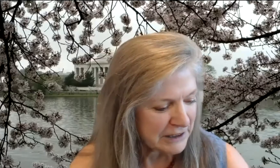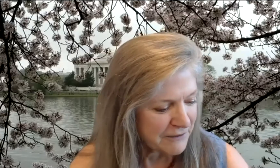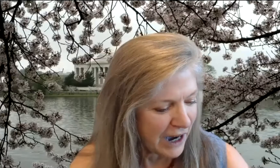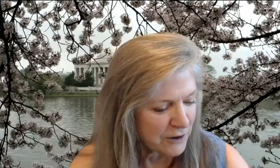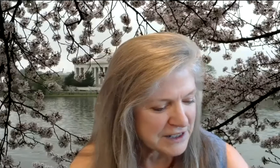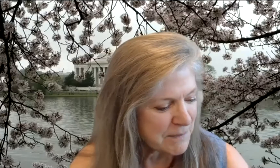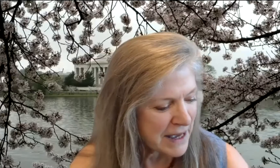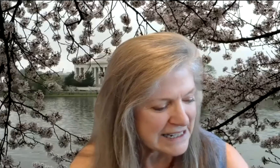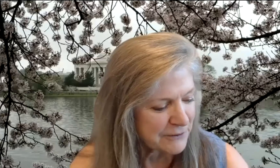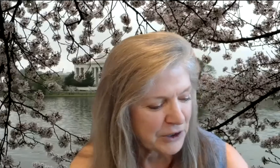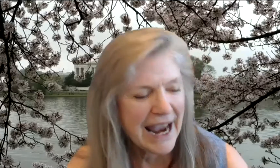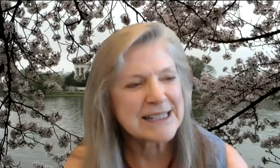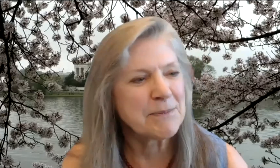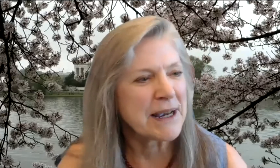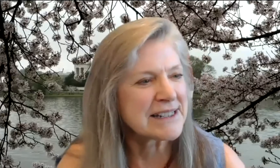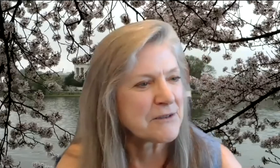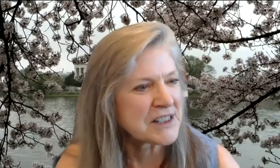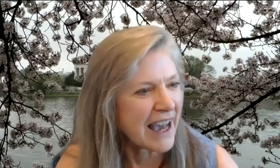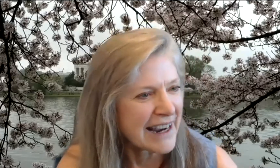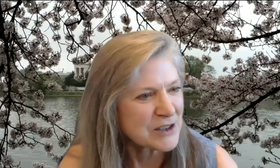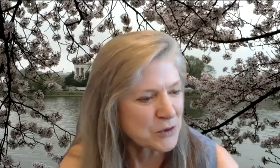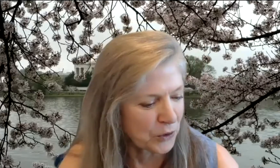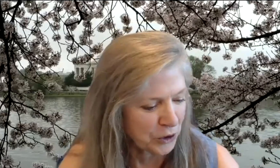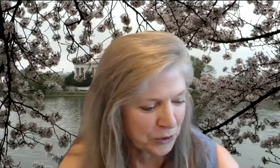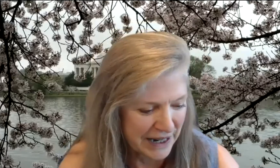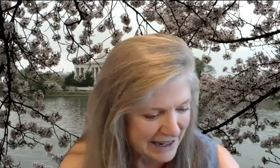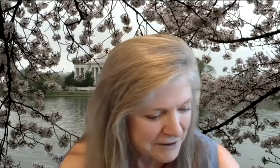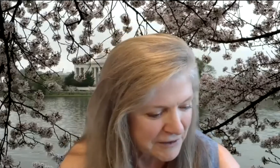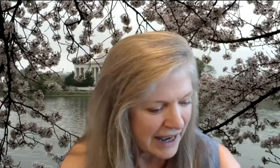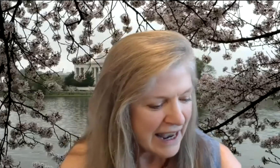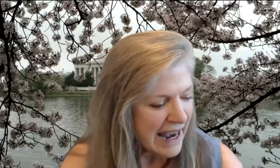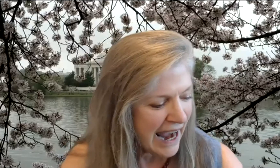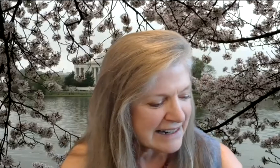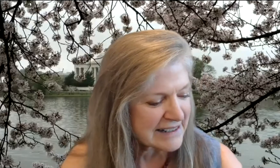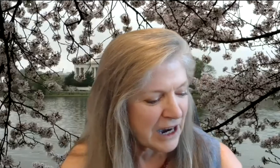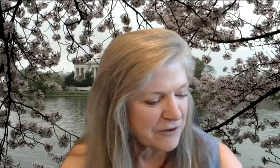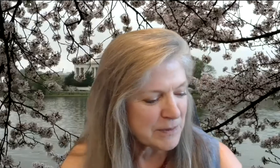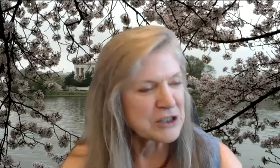people involved in many different aspects of science we are creative. And as government